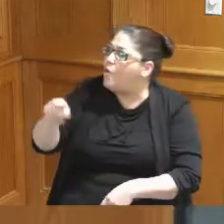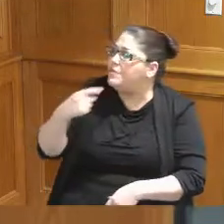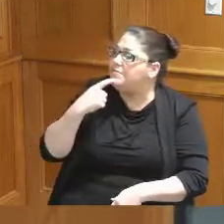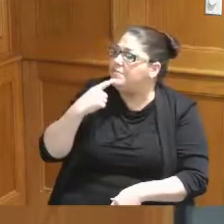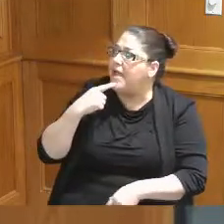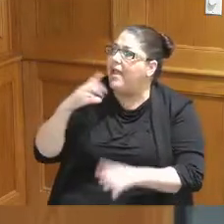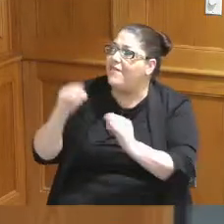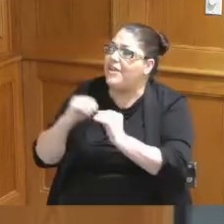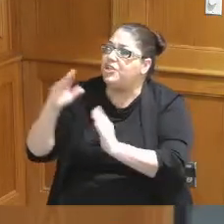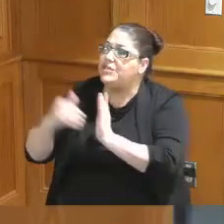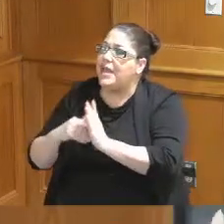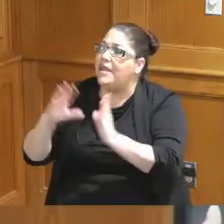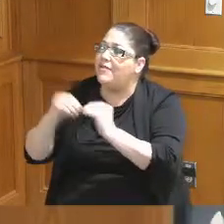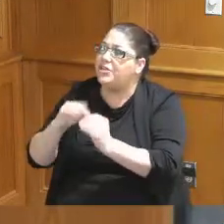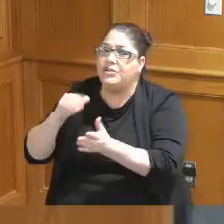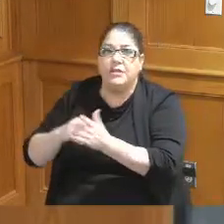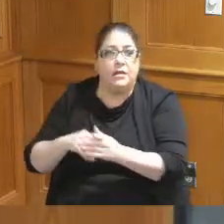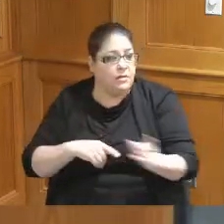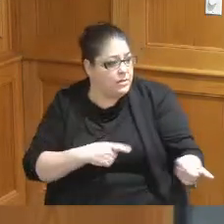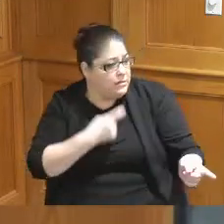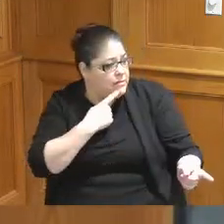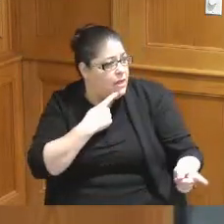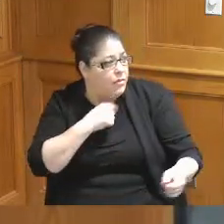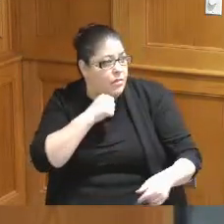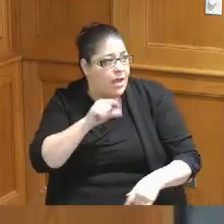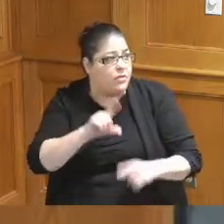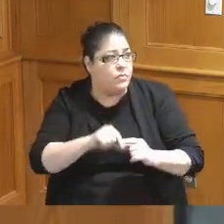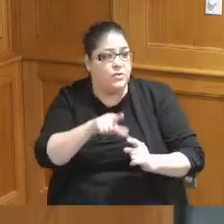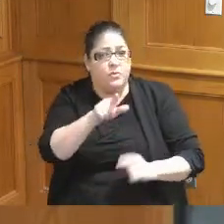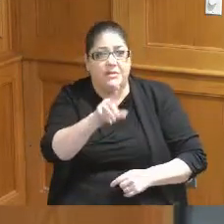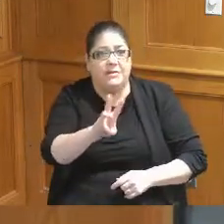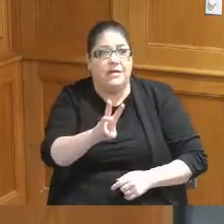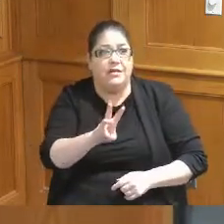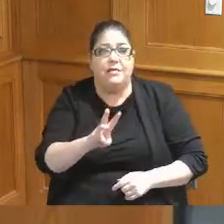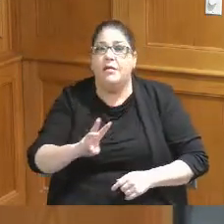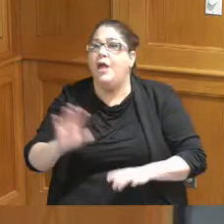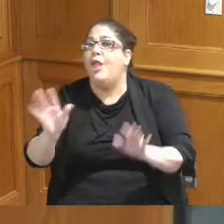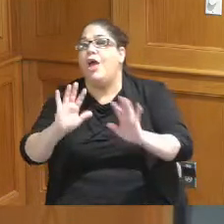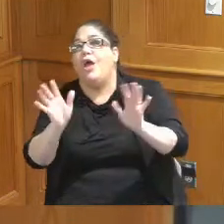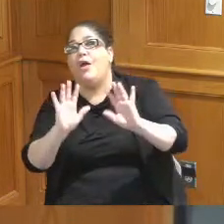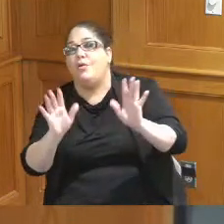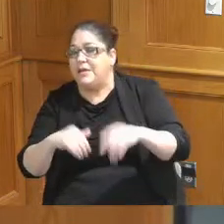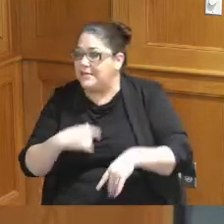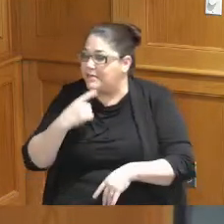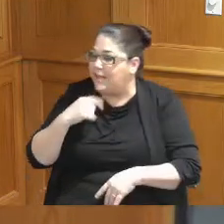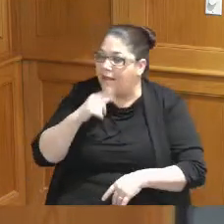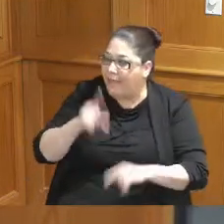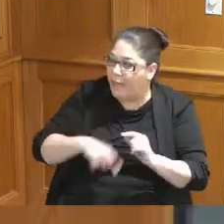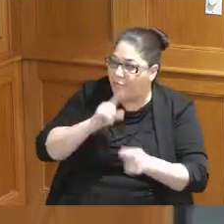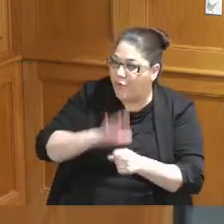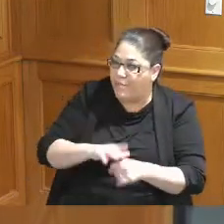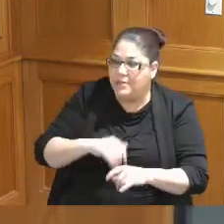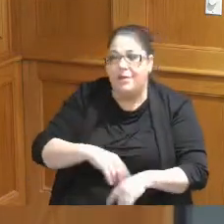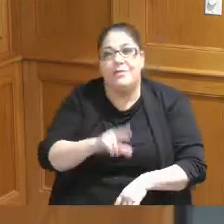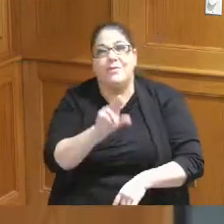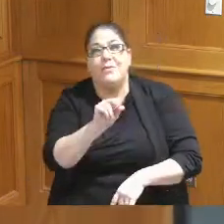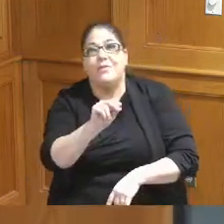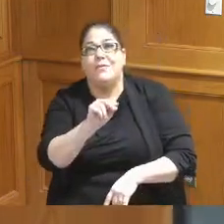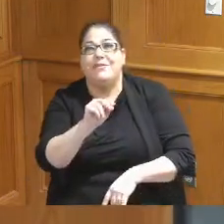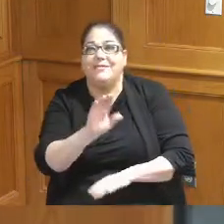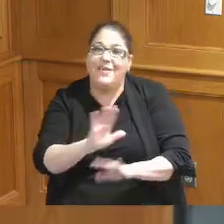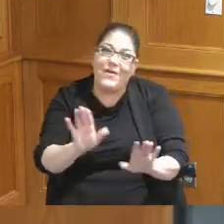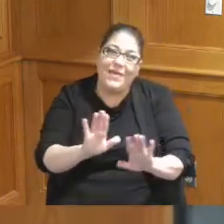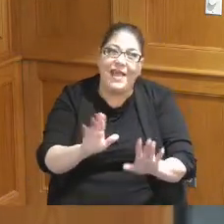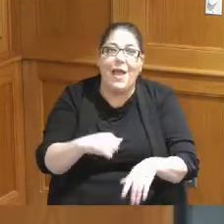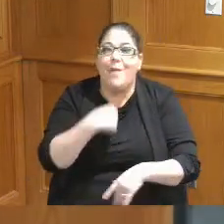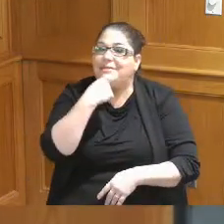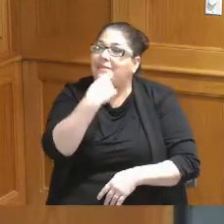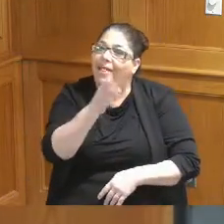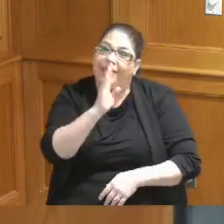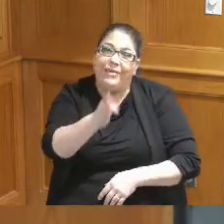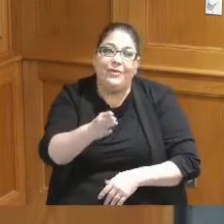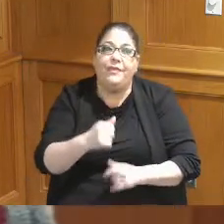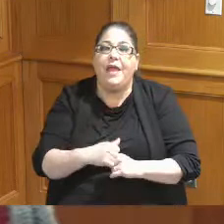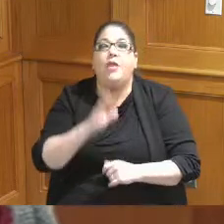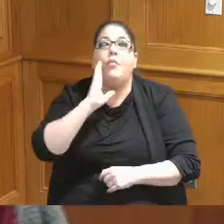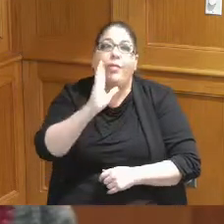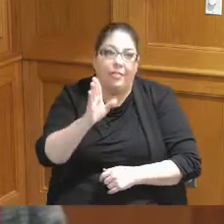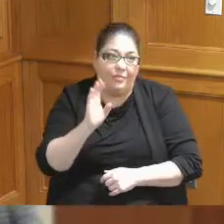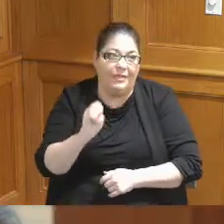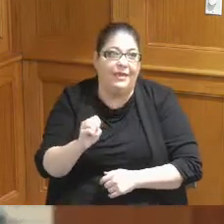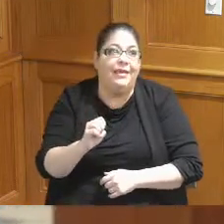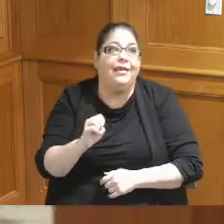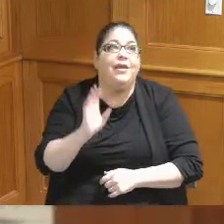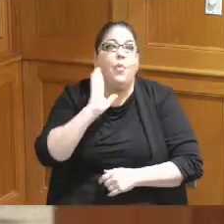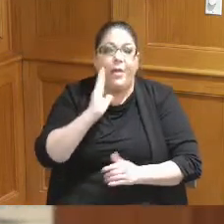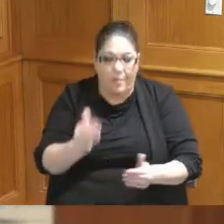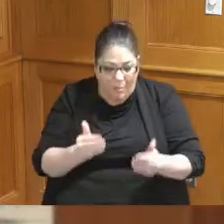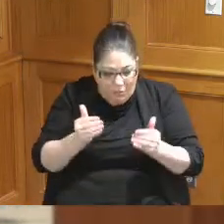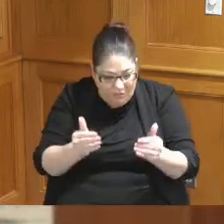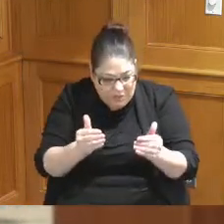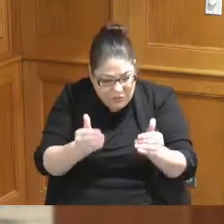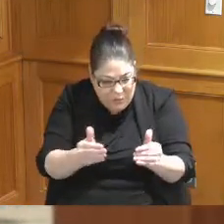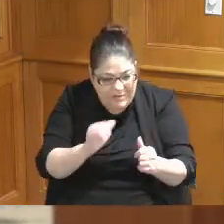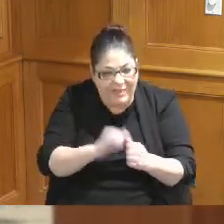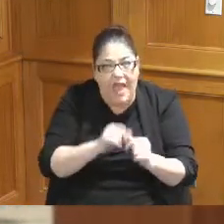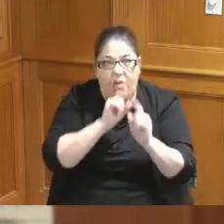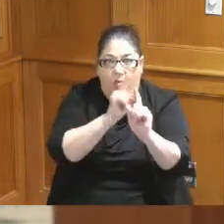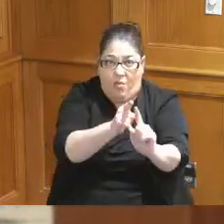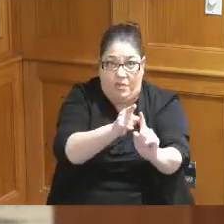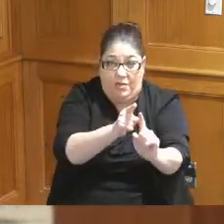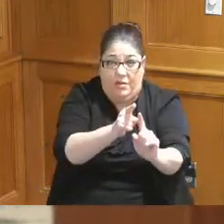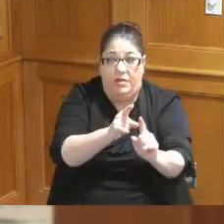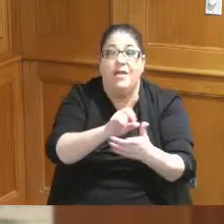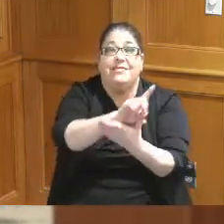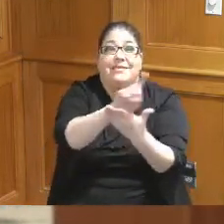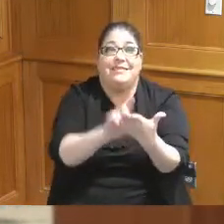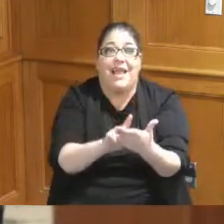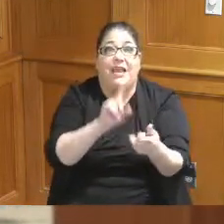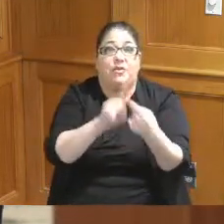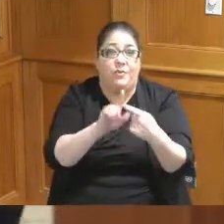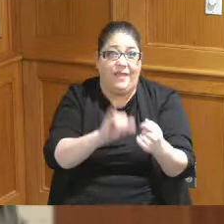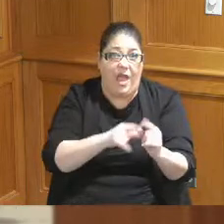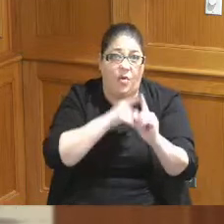it's gonna be we are moving towards that goal we are designing towards that goal our memorandum